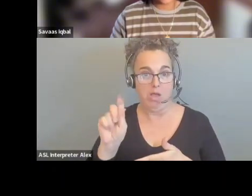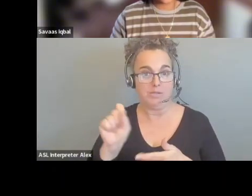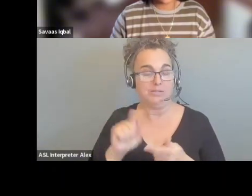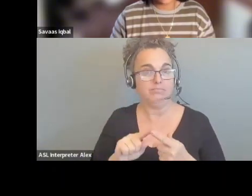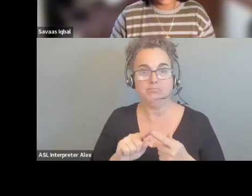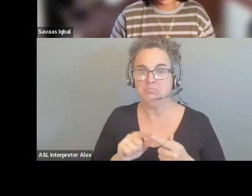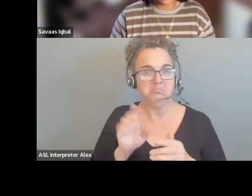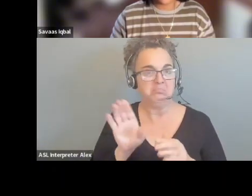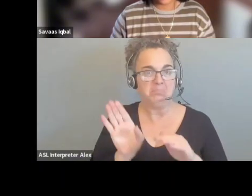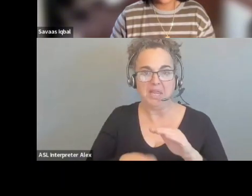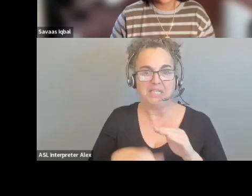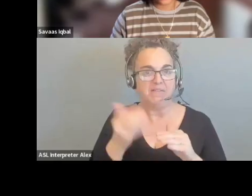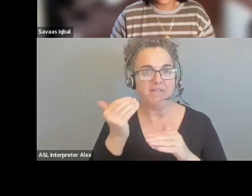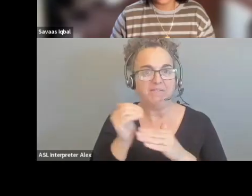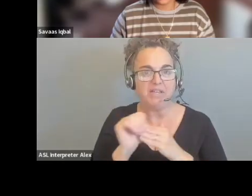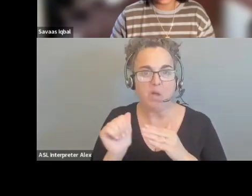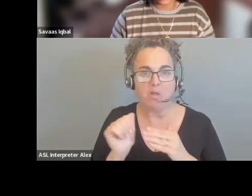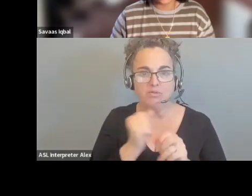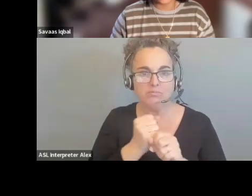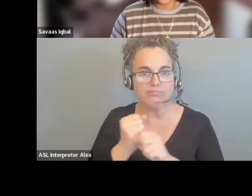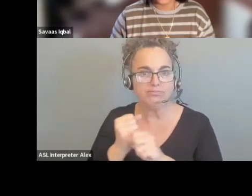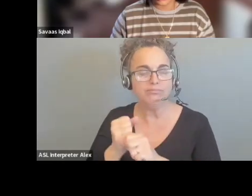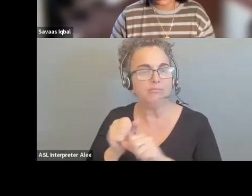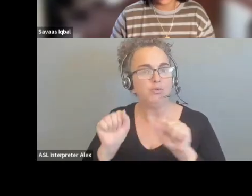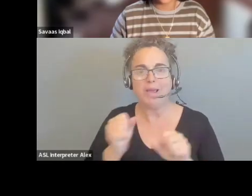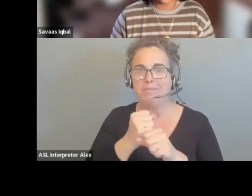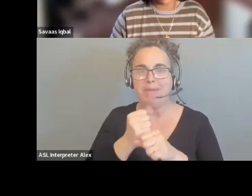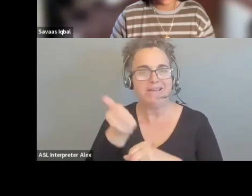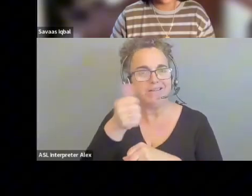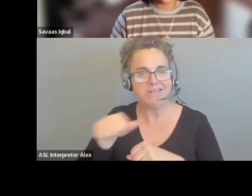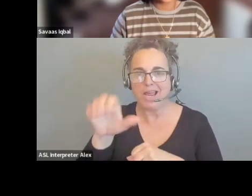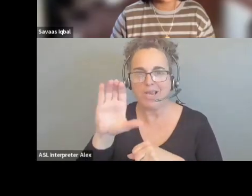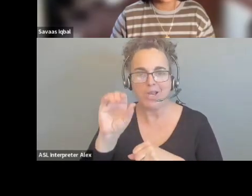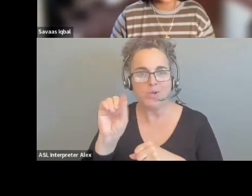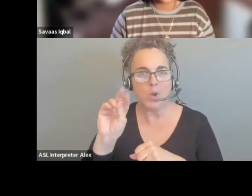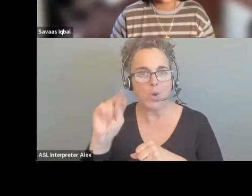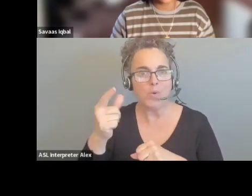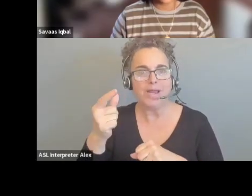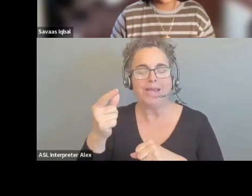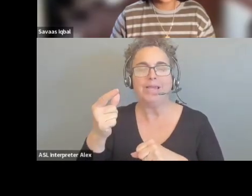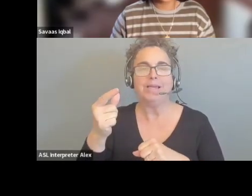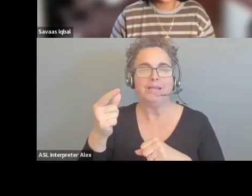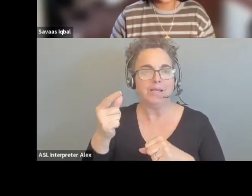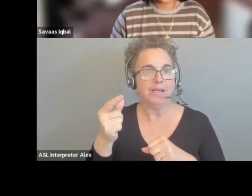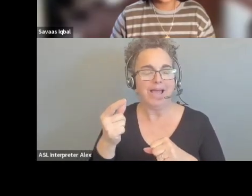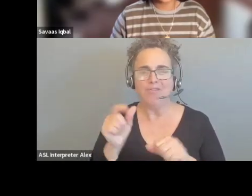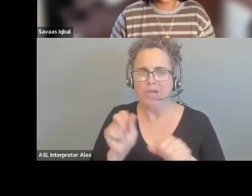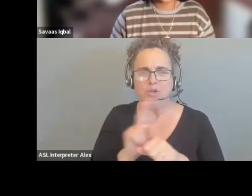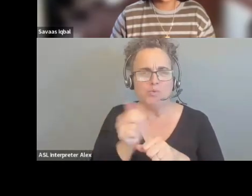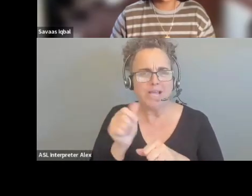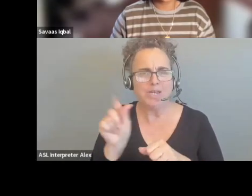and it can be made hypothetically in any coding language and used anywhere through the power of 3D. Printing. Customization is also